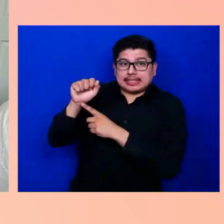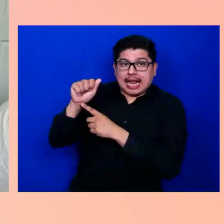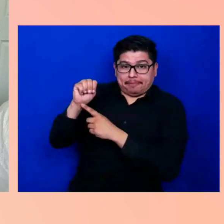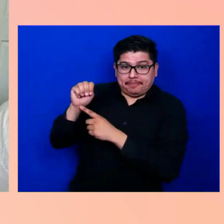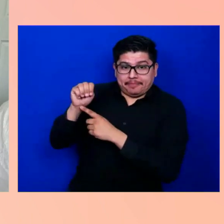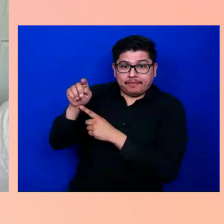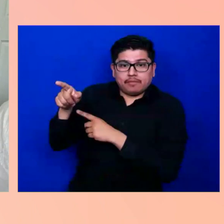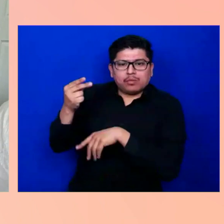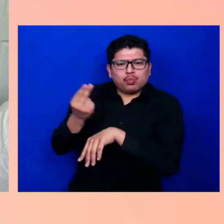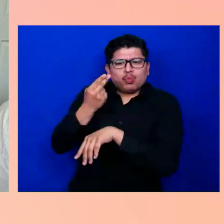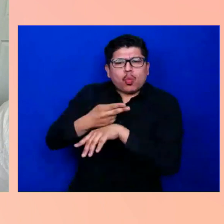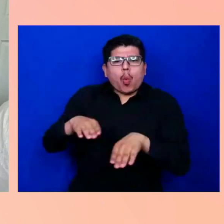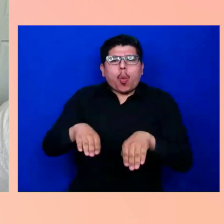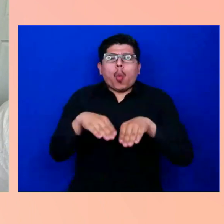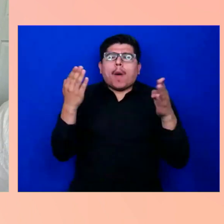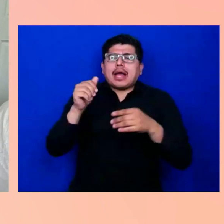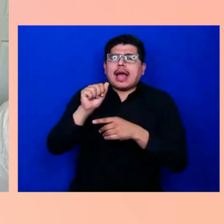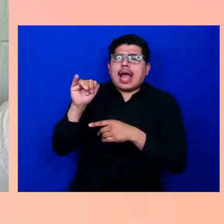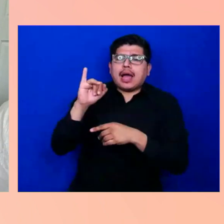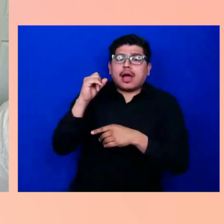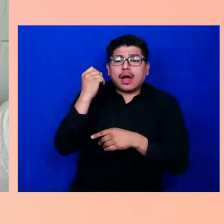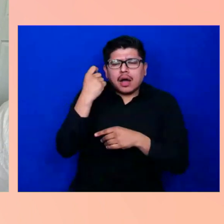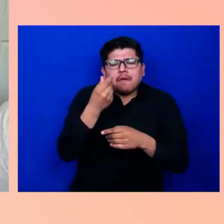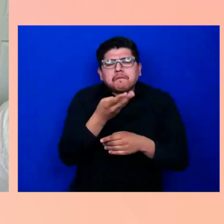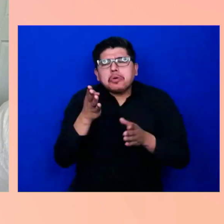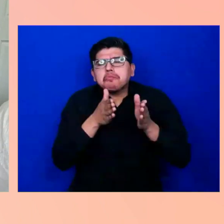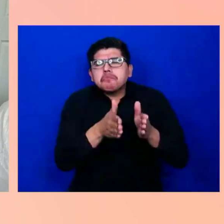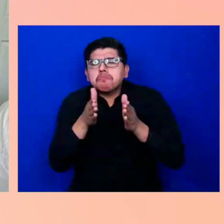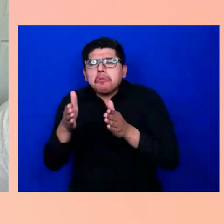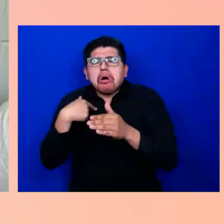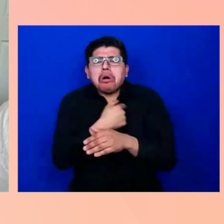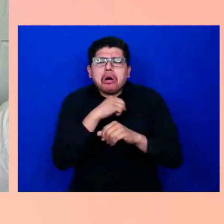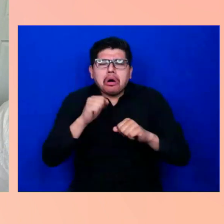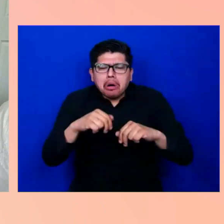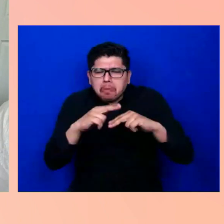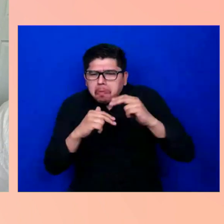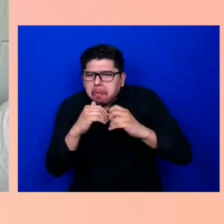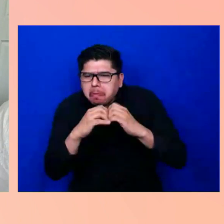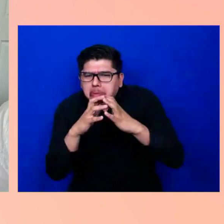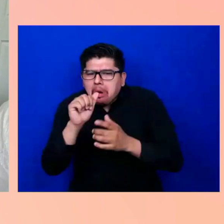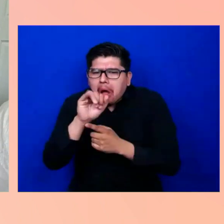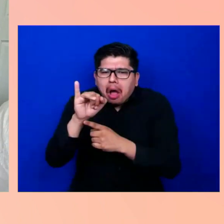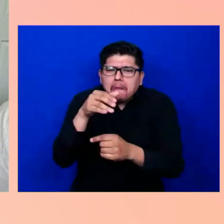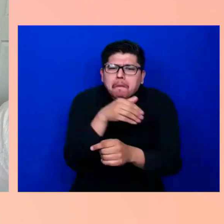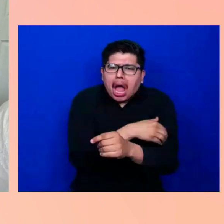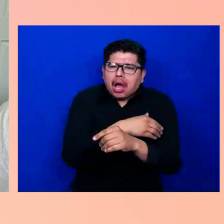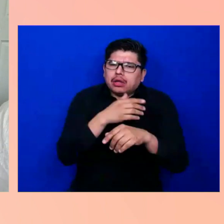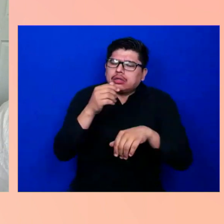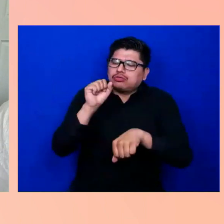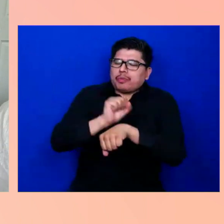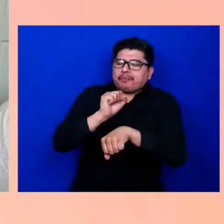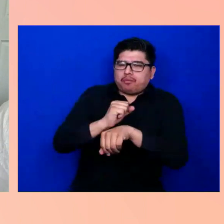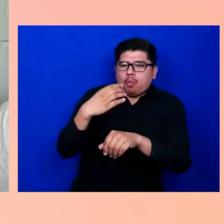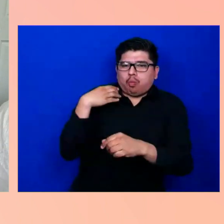virtual job coach to help with professional activities, from looking for a job, to actually interacting with recruiters,